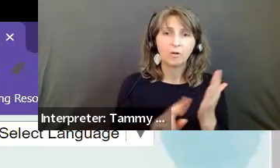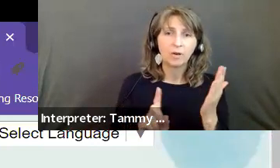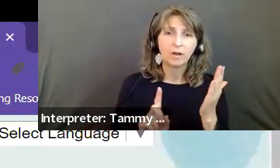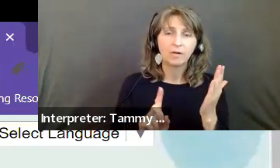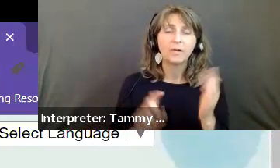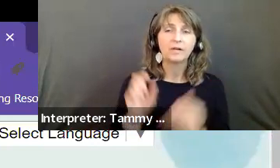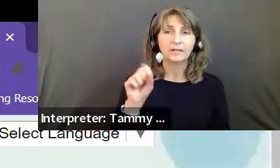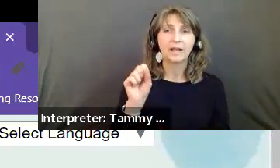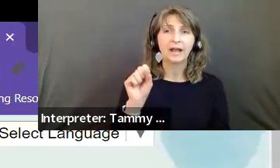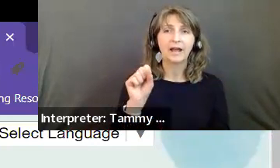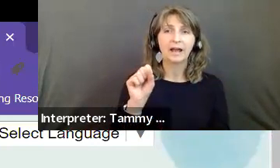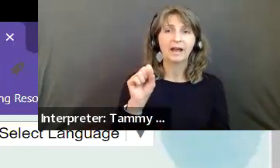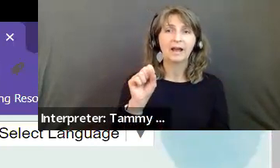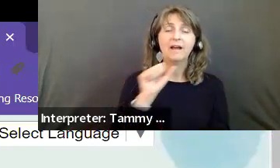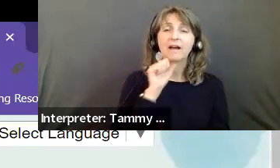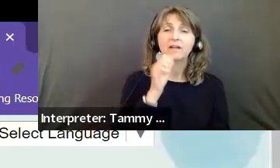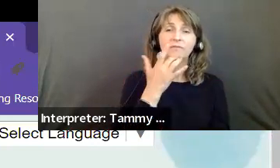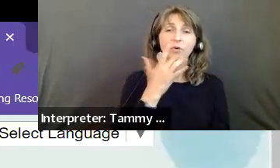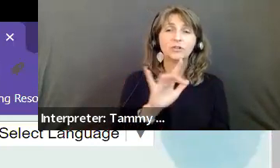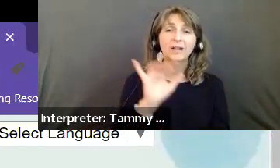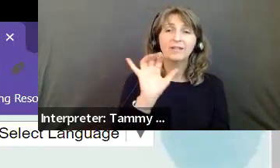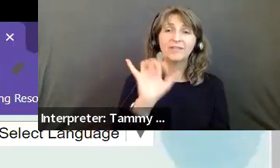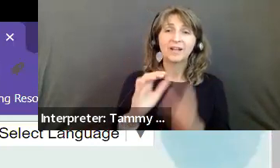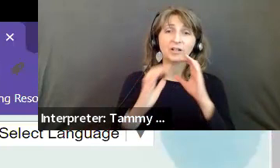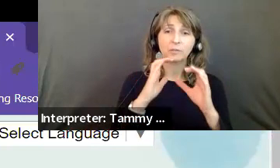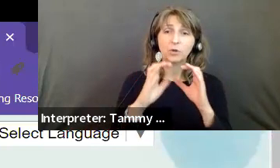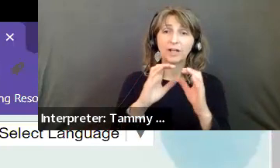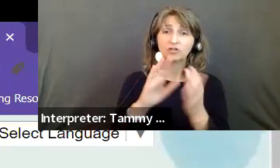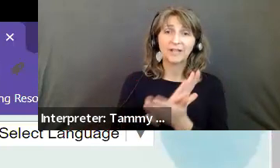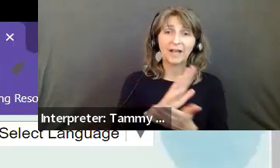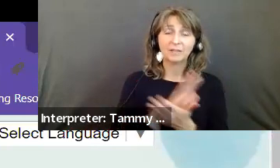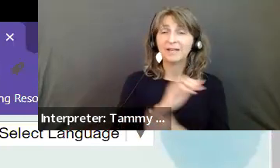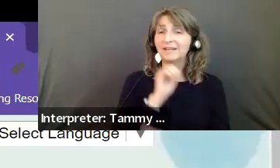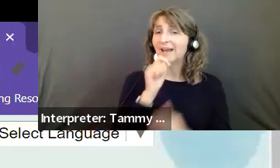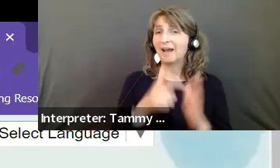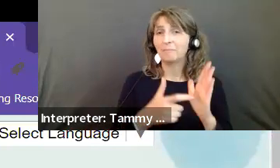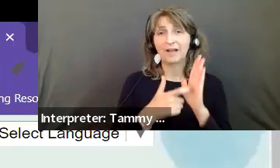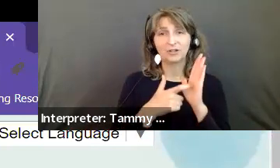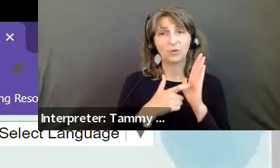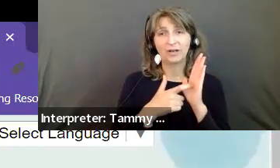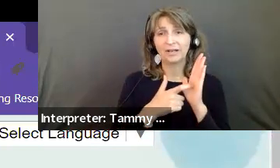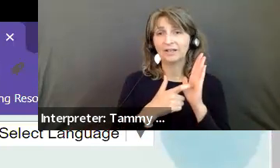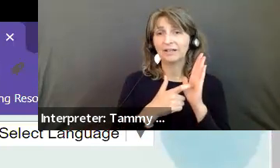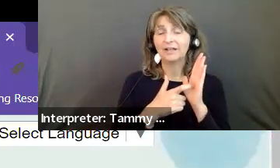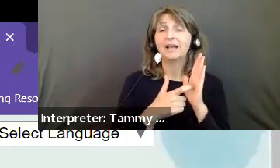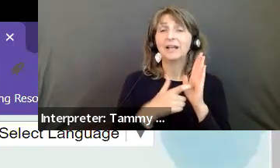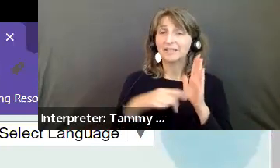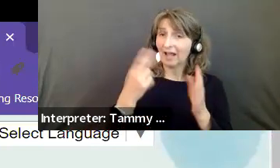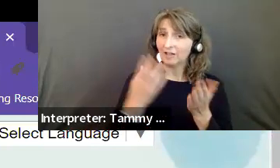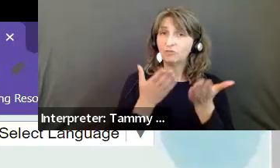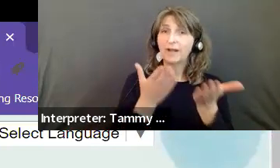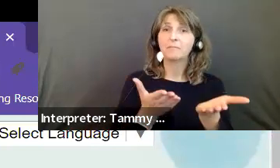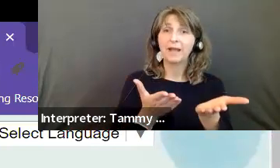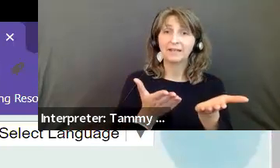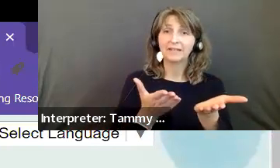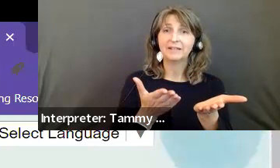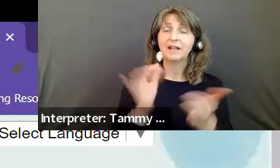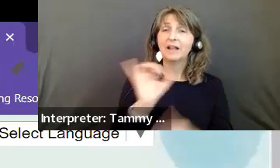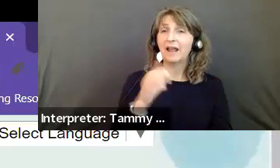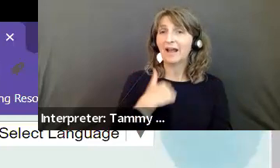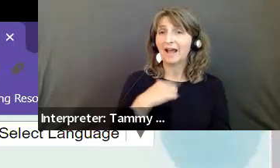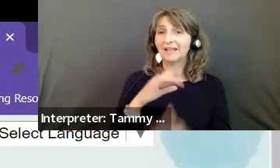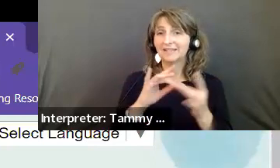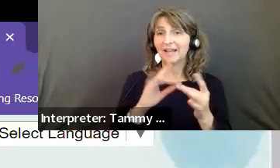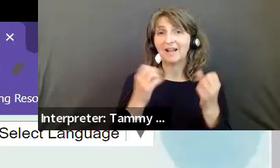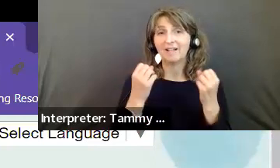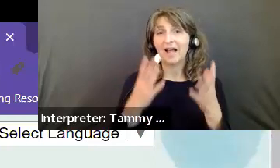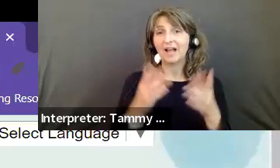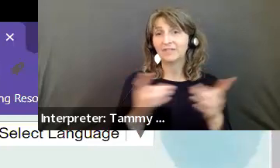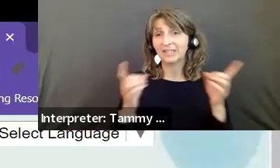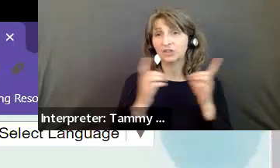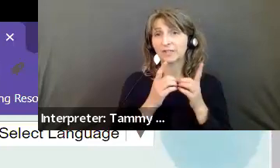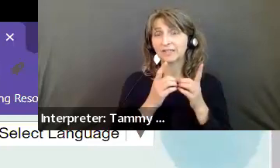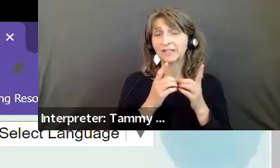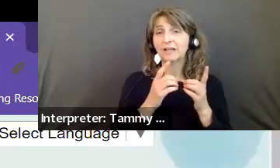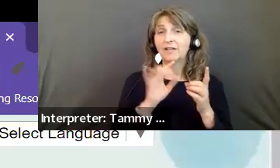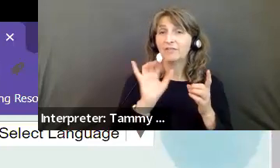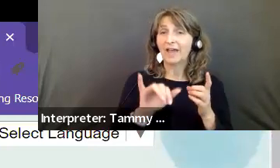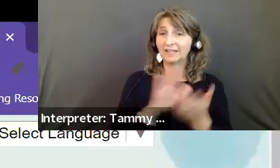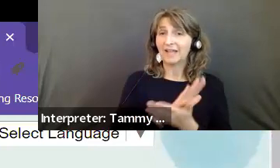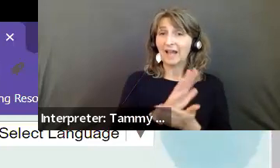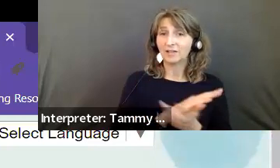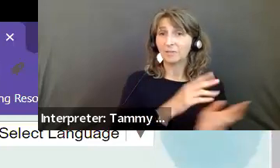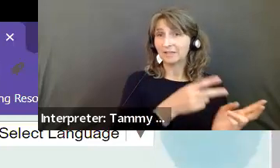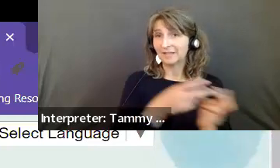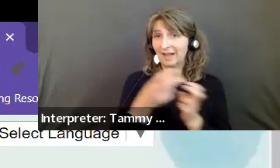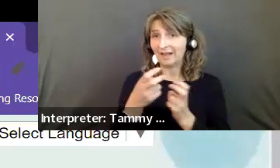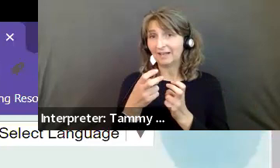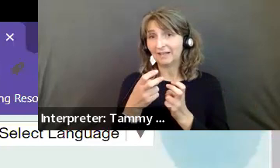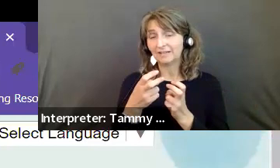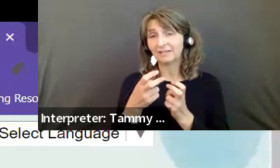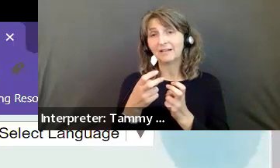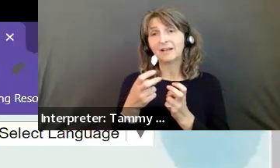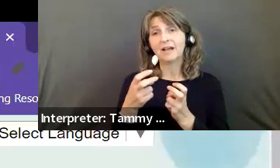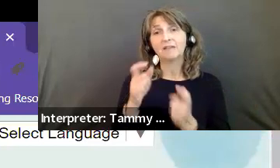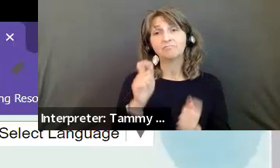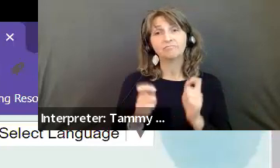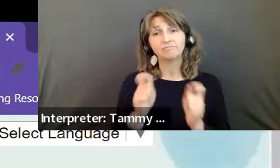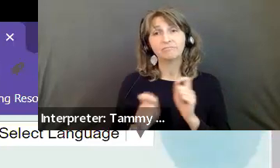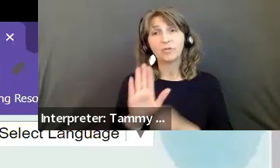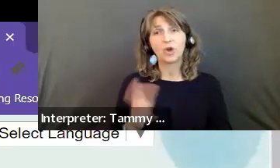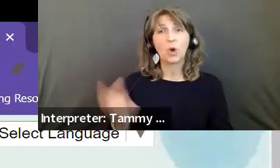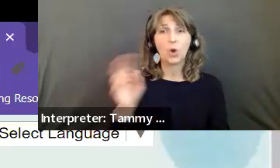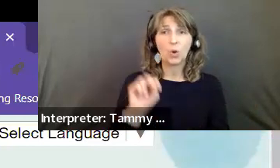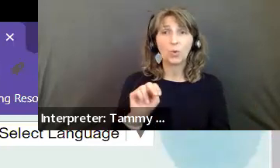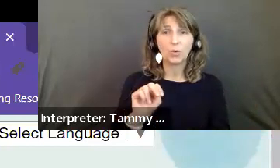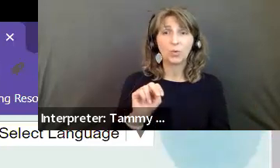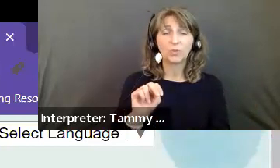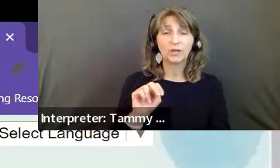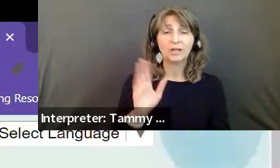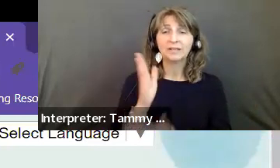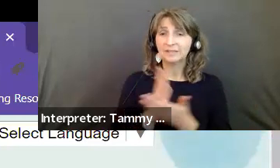Yeah, unfortunately that communication document is not mandatory. It's highly recommended. And like I said, a lot of districts have taken that document and they have, you know, created their own document in some districts.